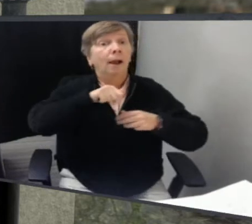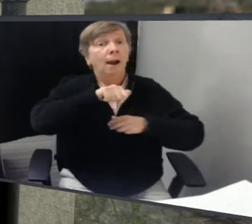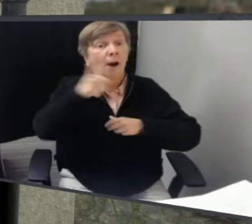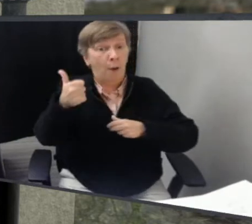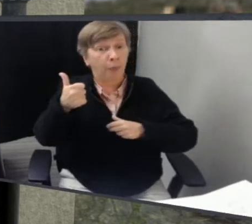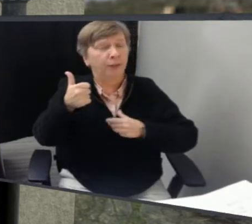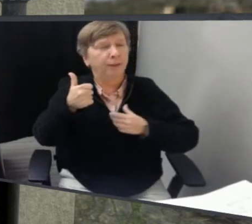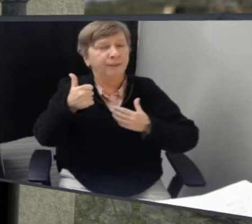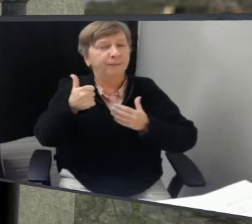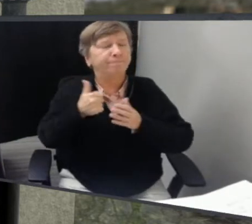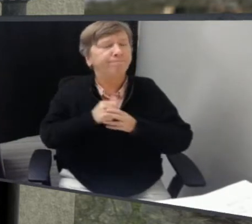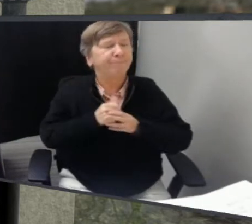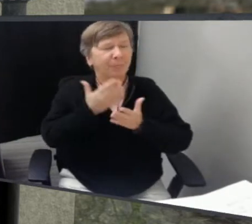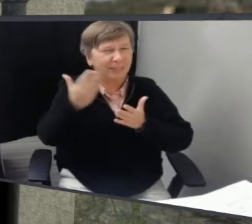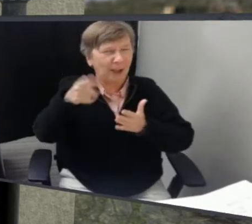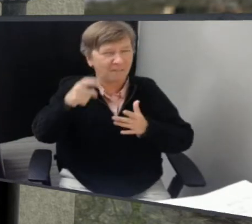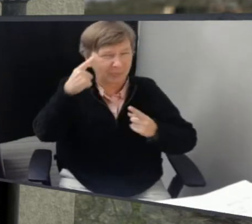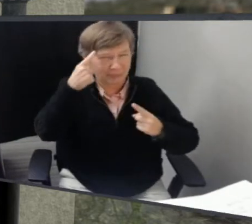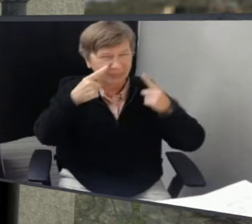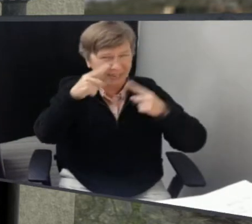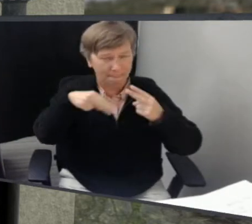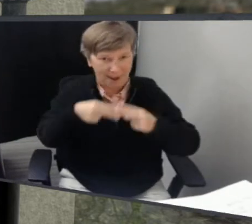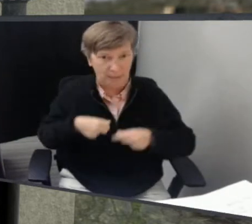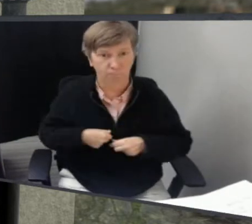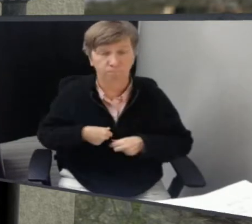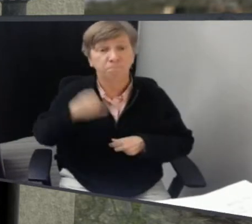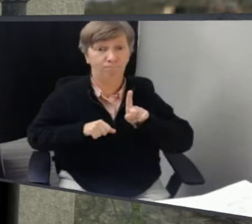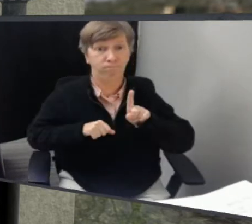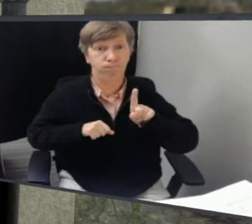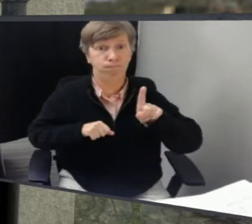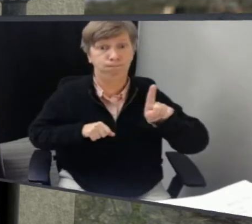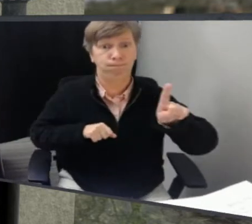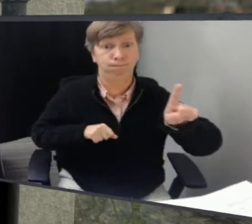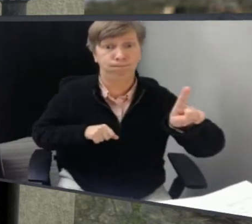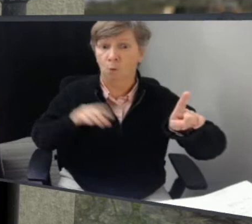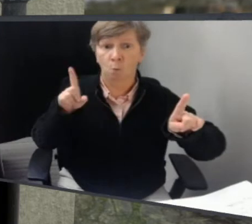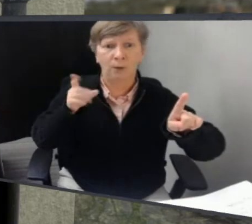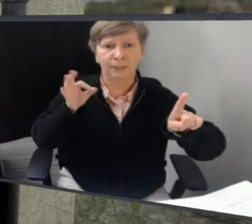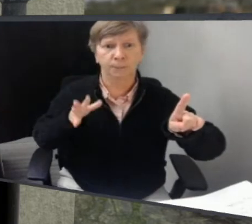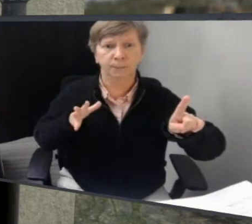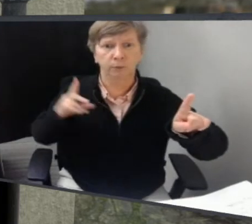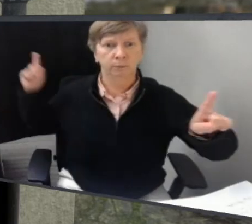other people, and see the space that I'm moving around in. So, something to think about here.